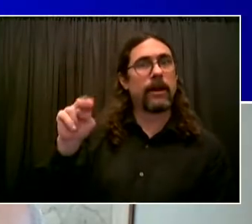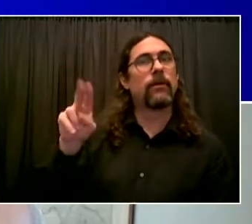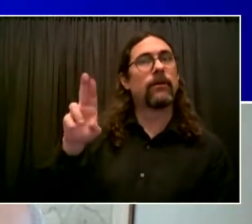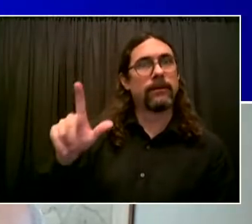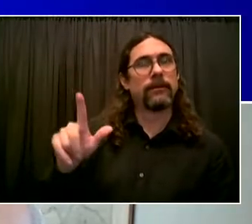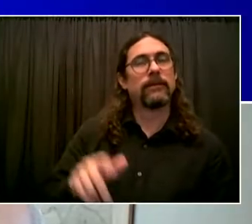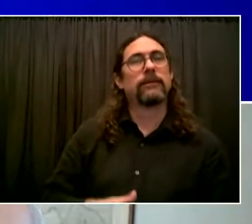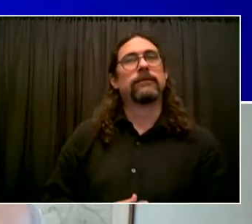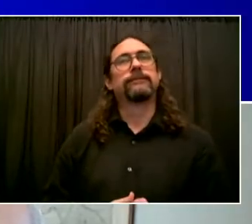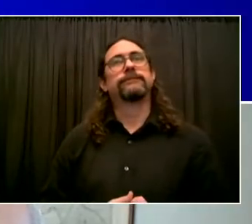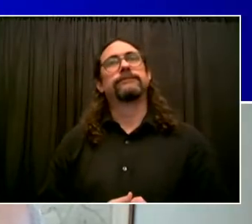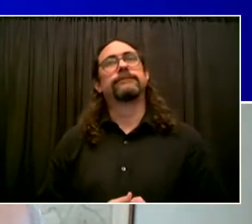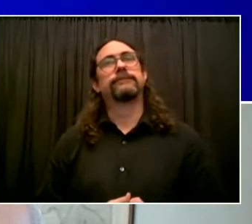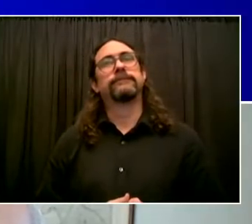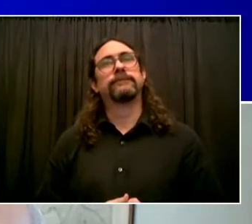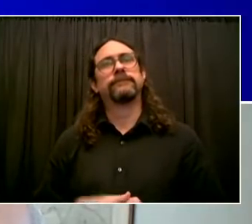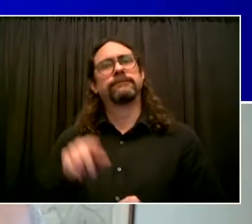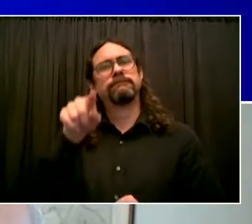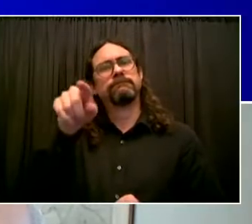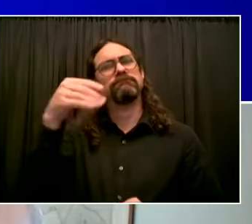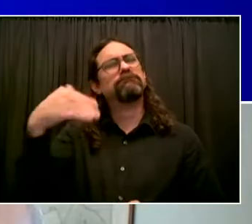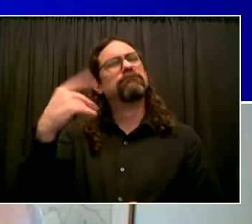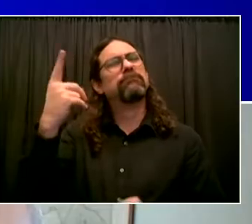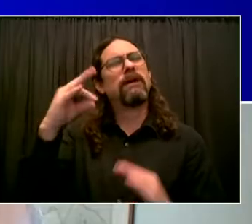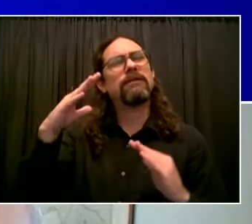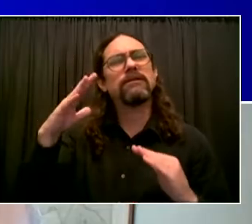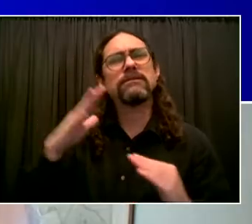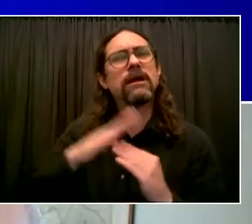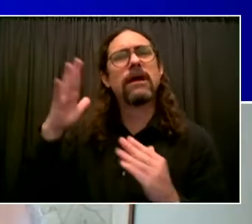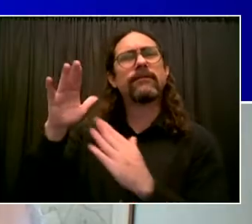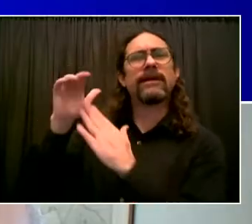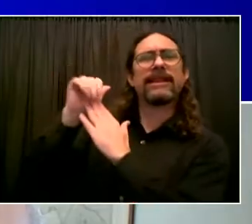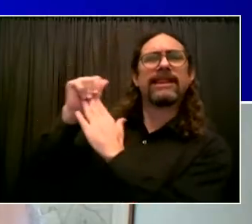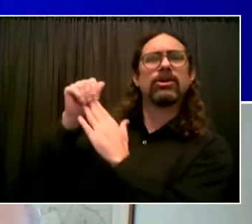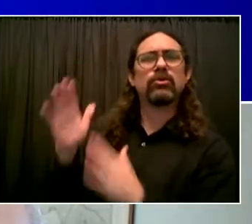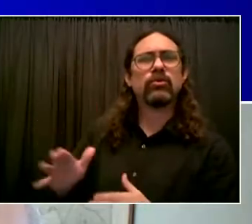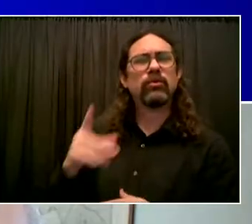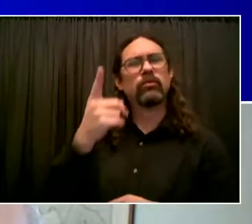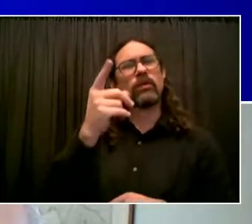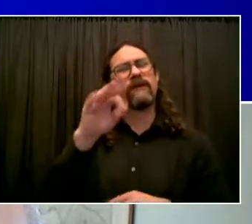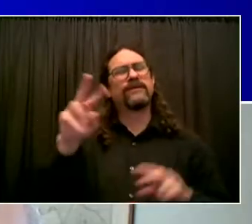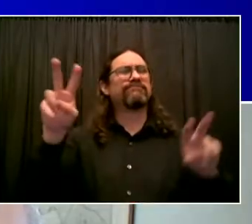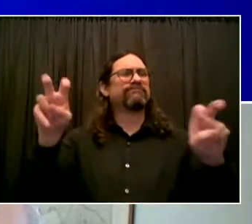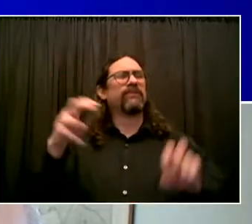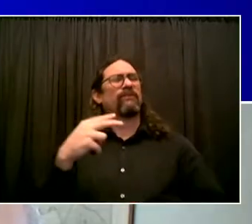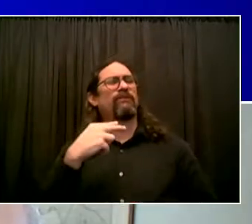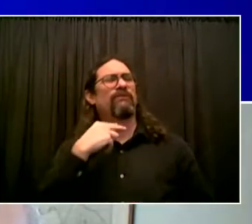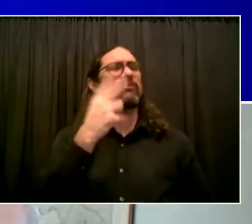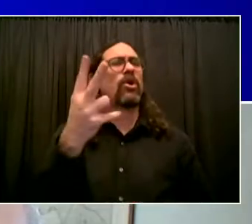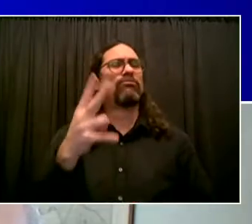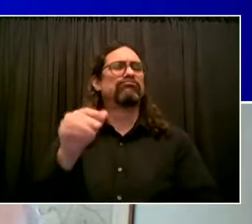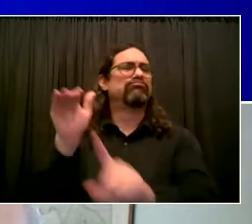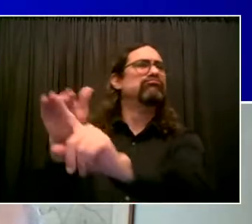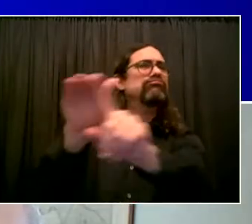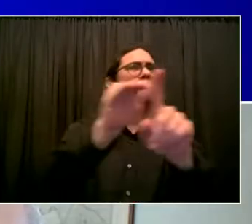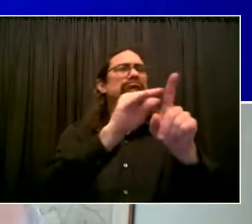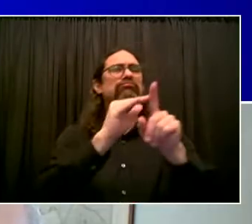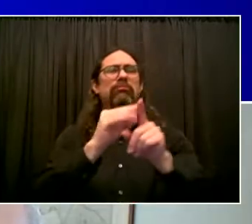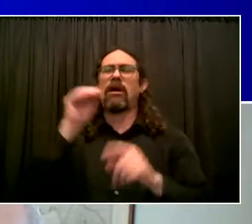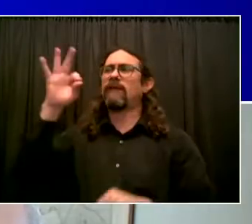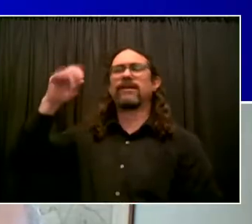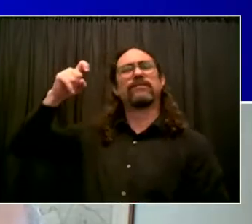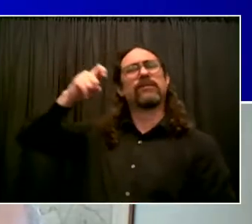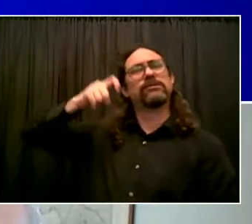CLEAR SHARP